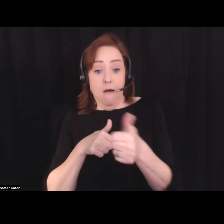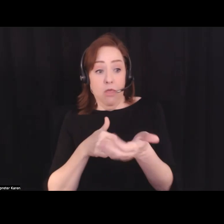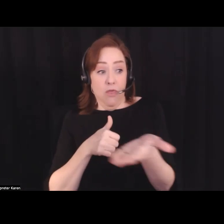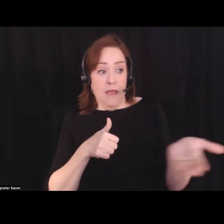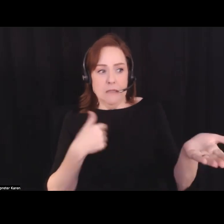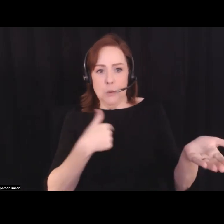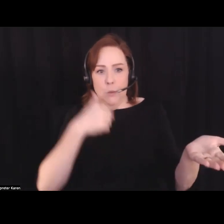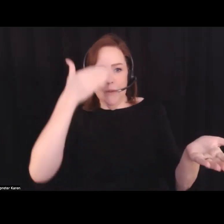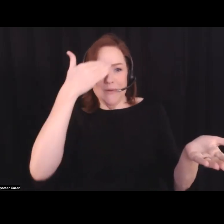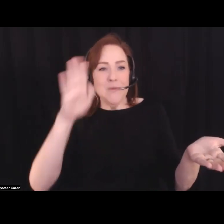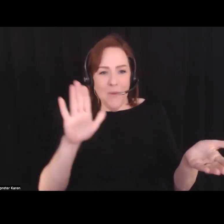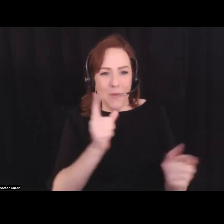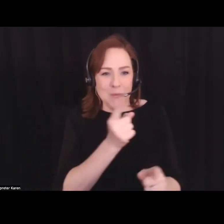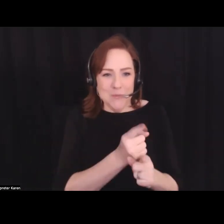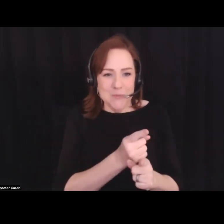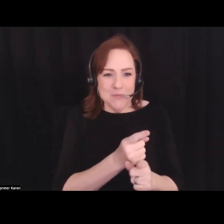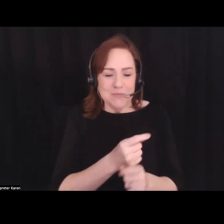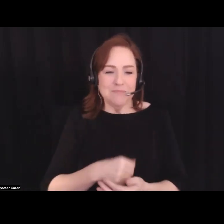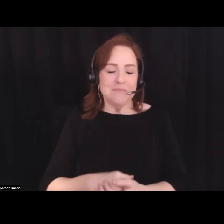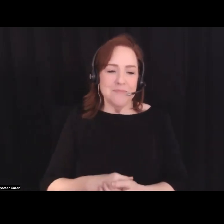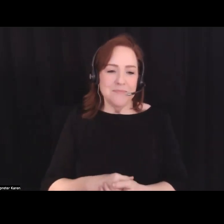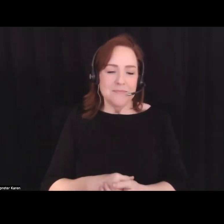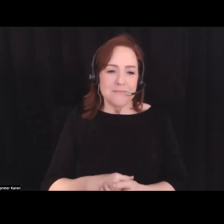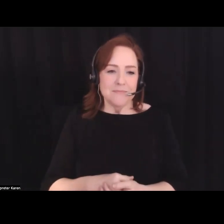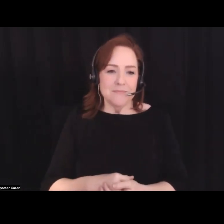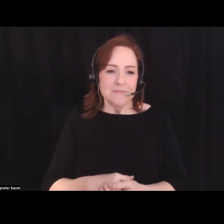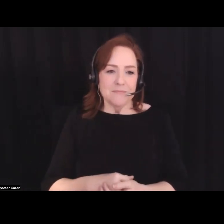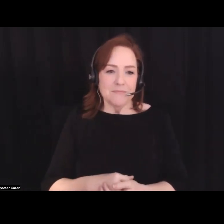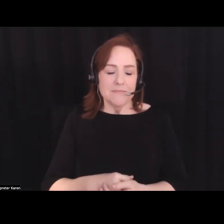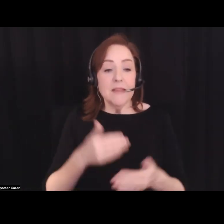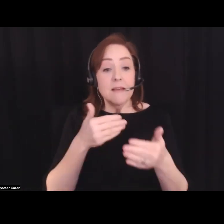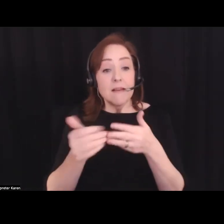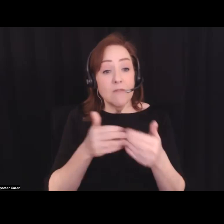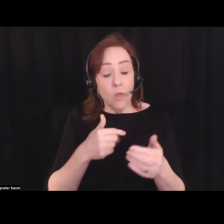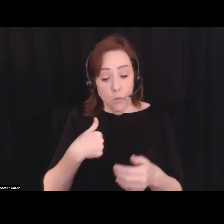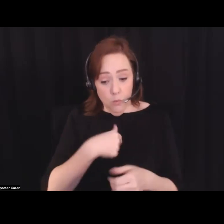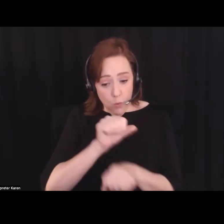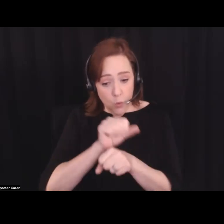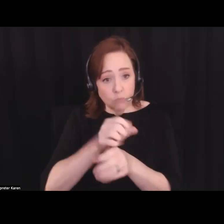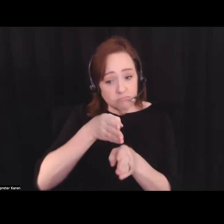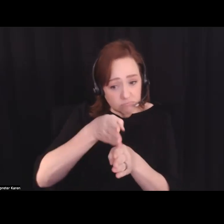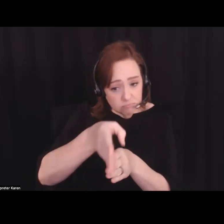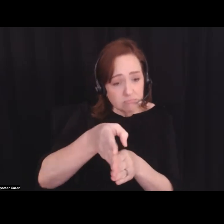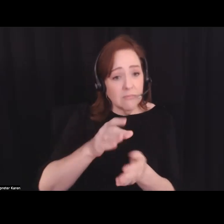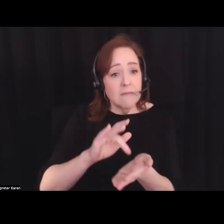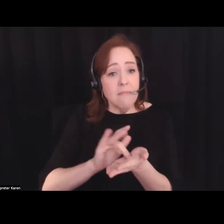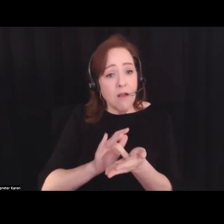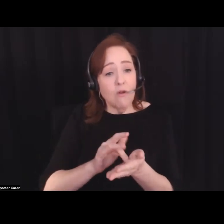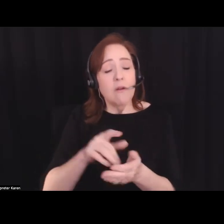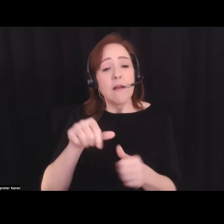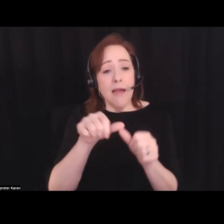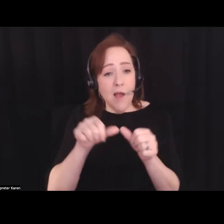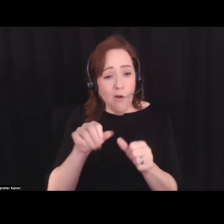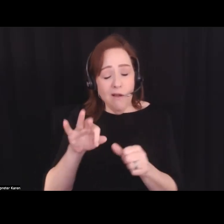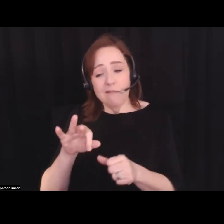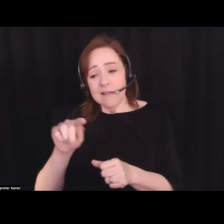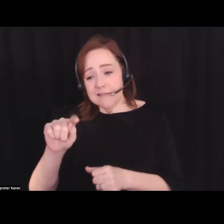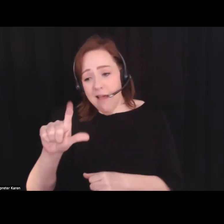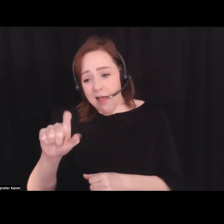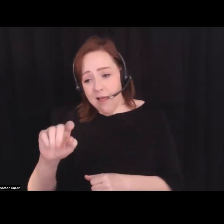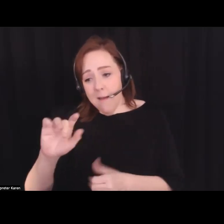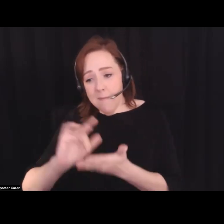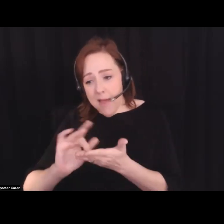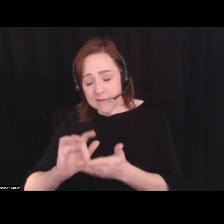know and even though we are in the medical field with the area of telemedicine and telehealth. we